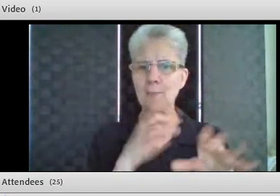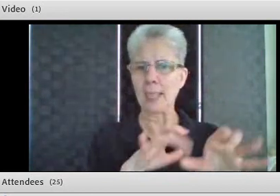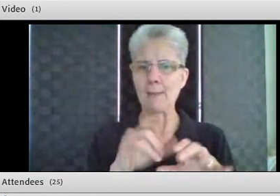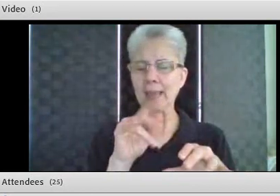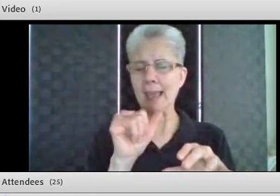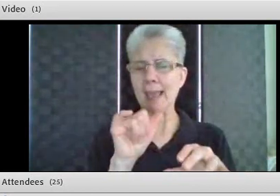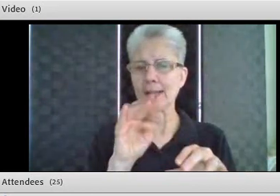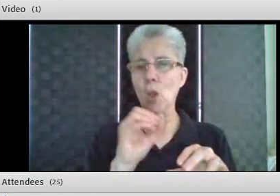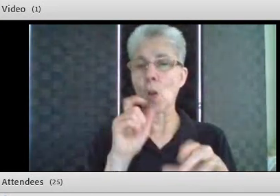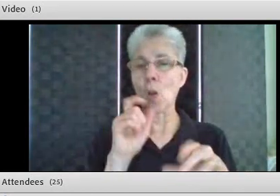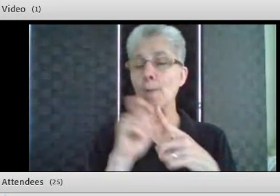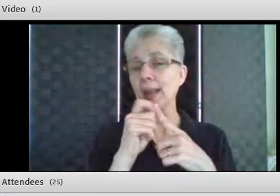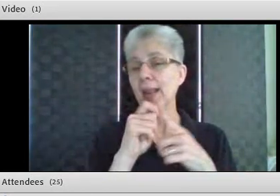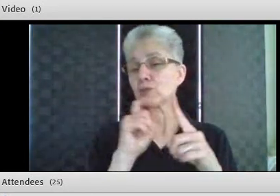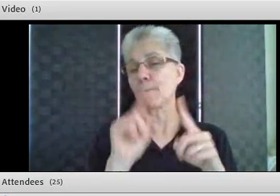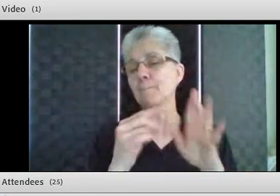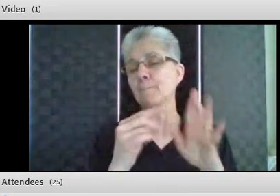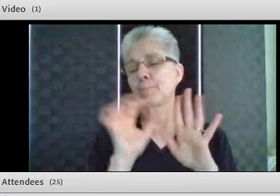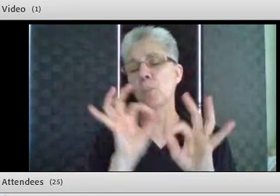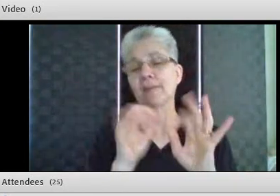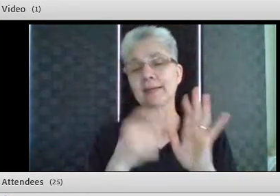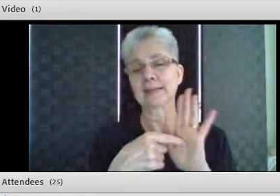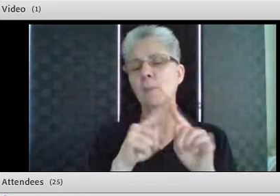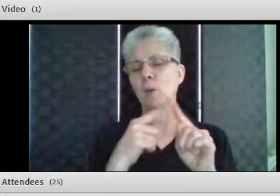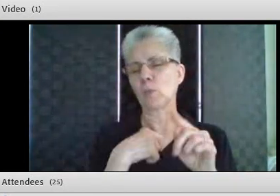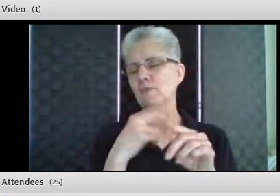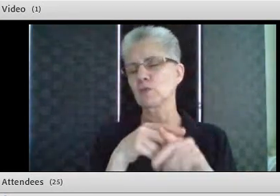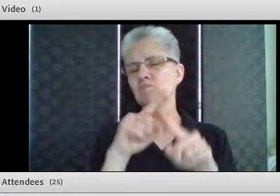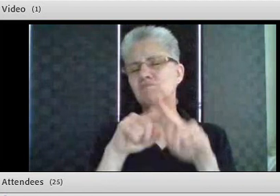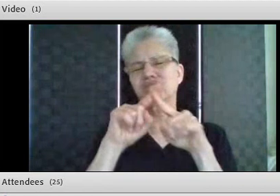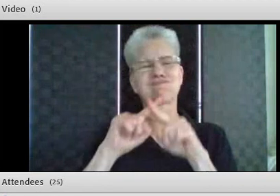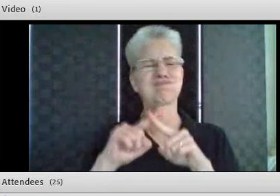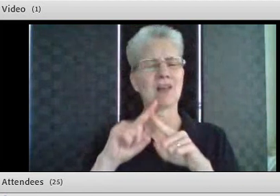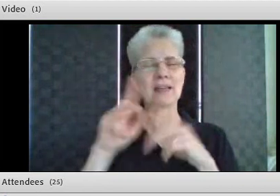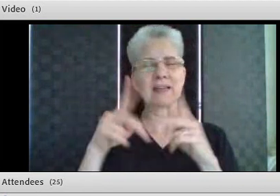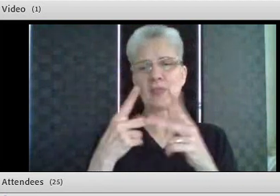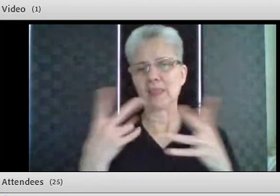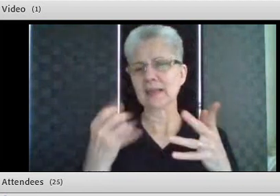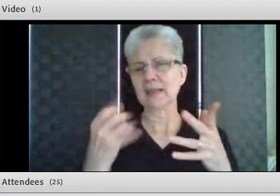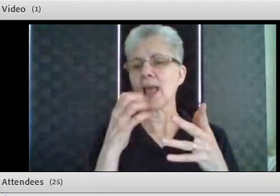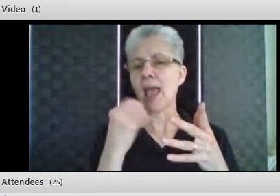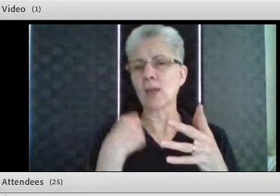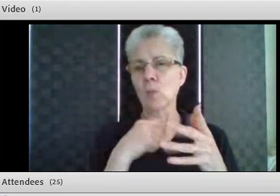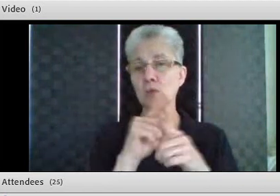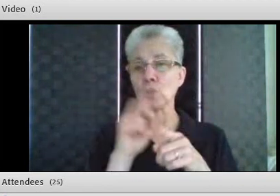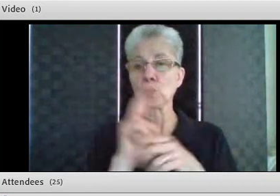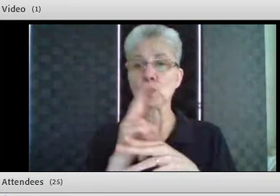about being able to touch a banana and have it play a piano chord or anything like that. Bananas are the class example,